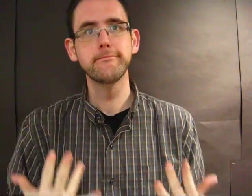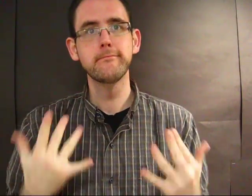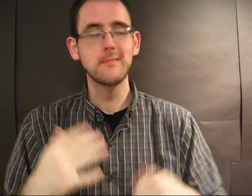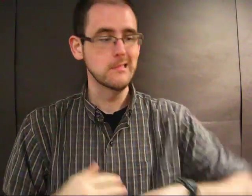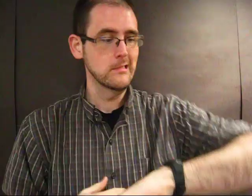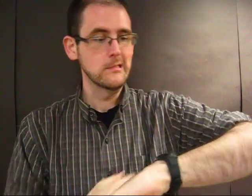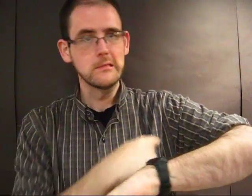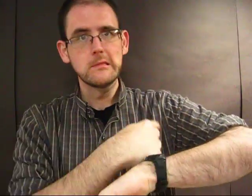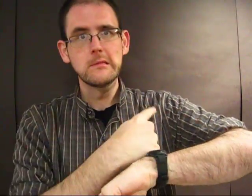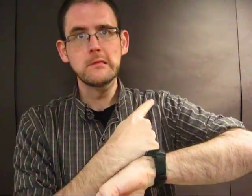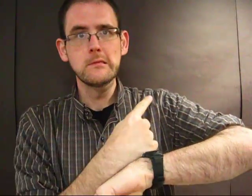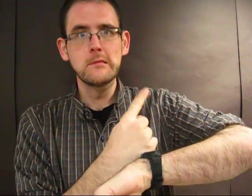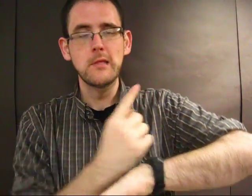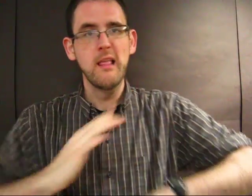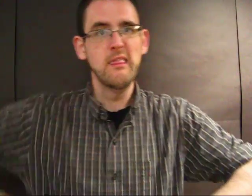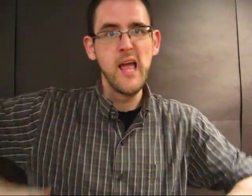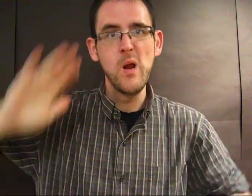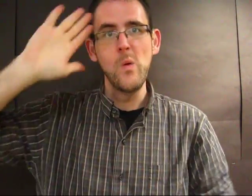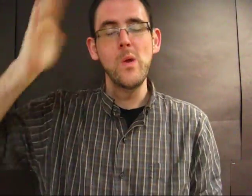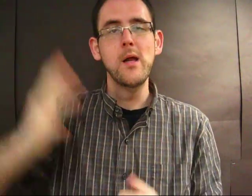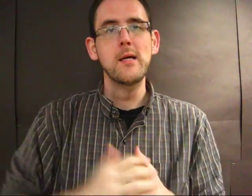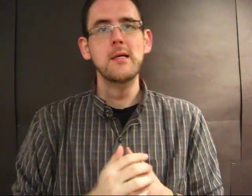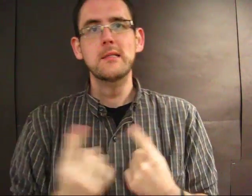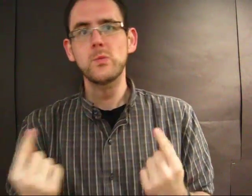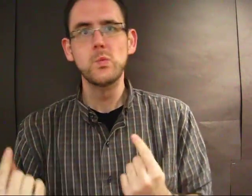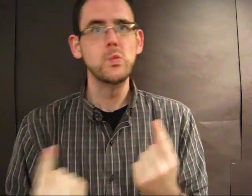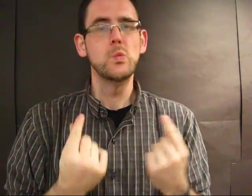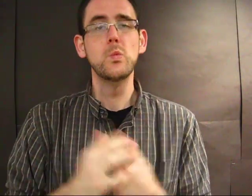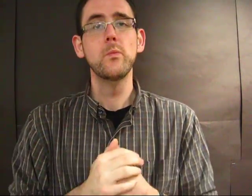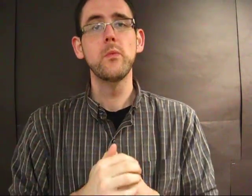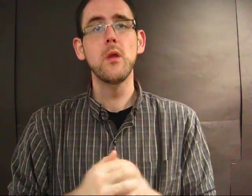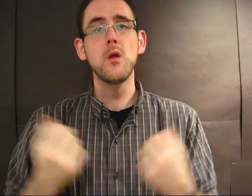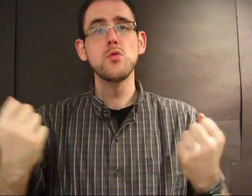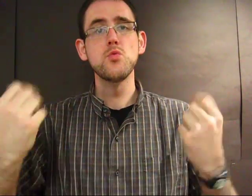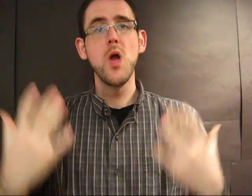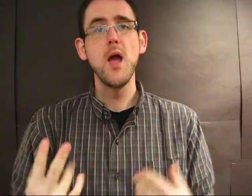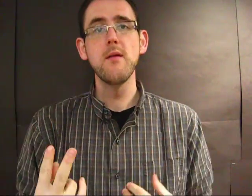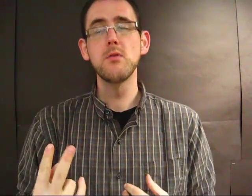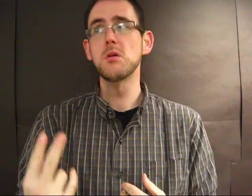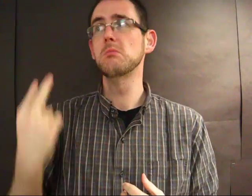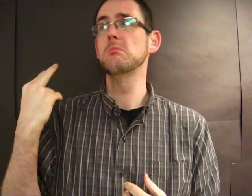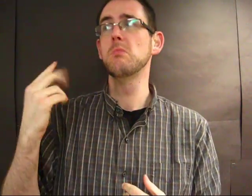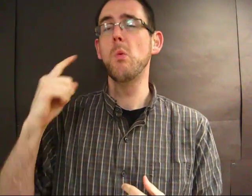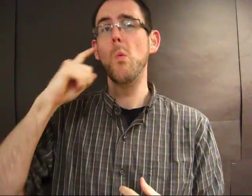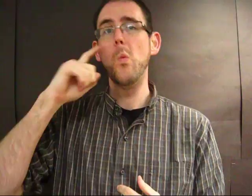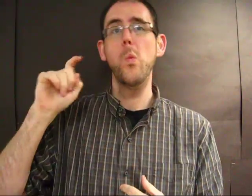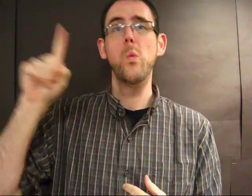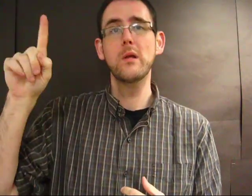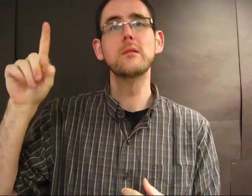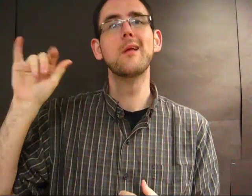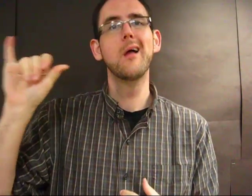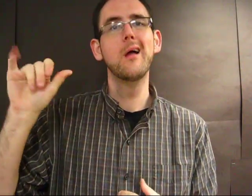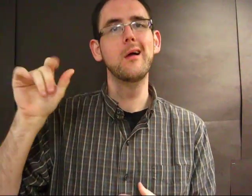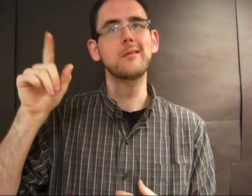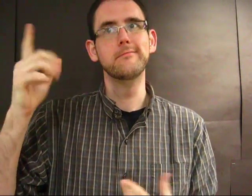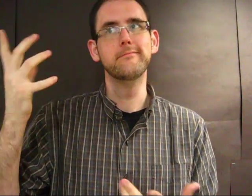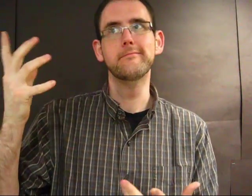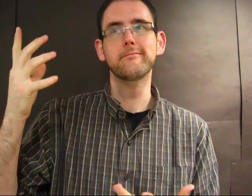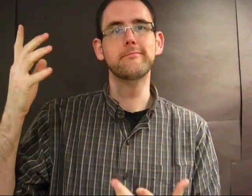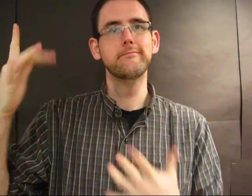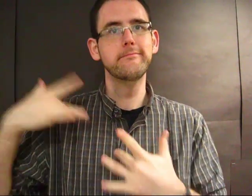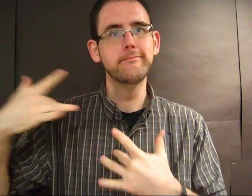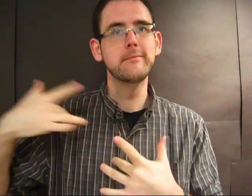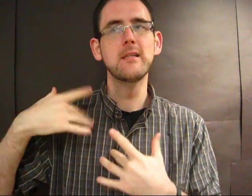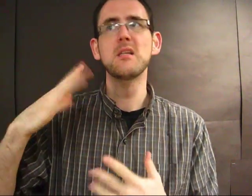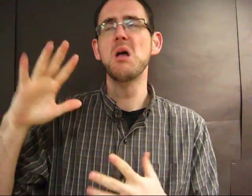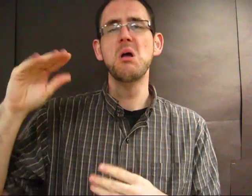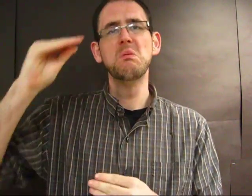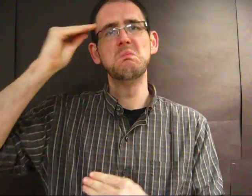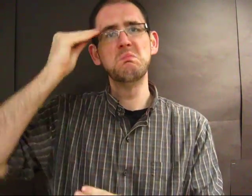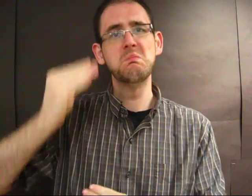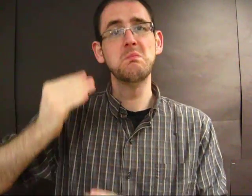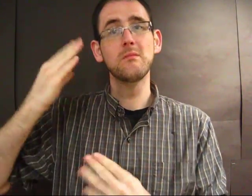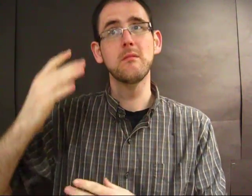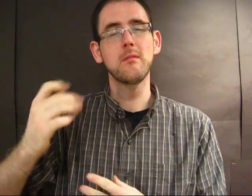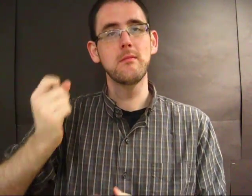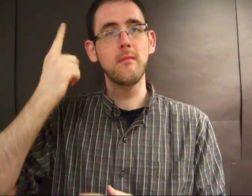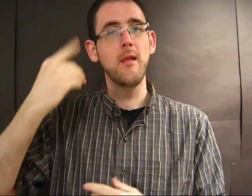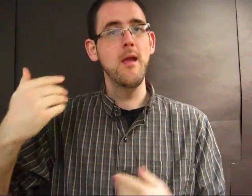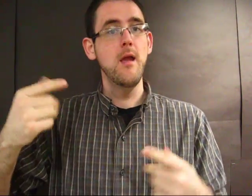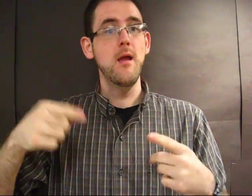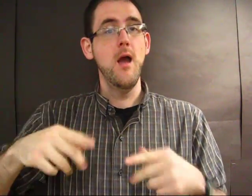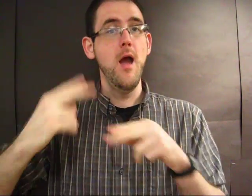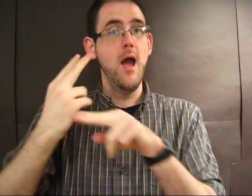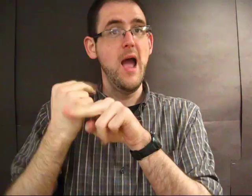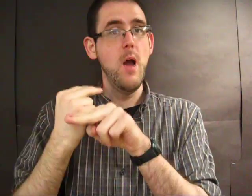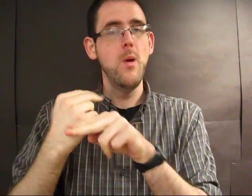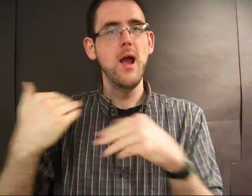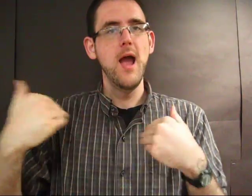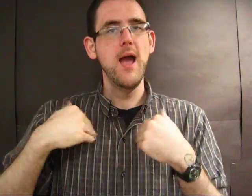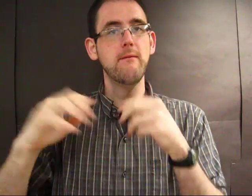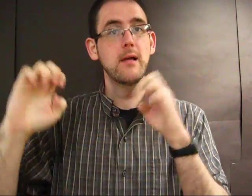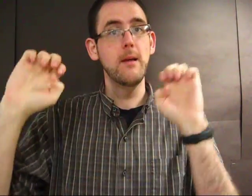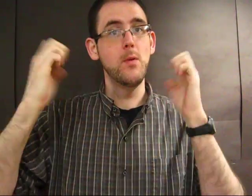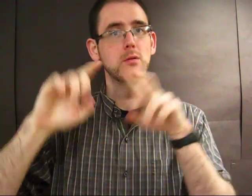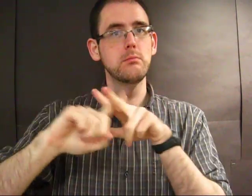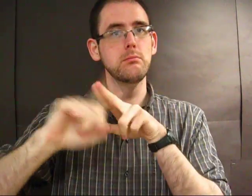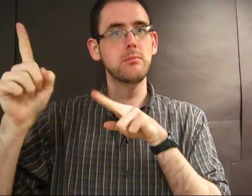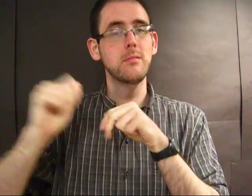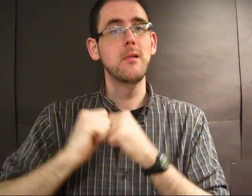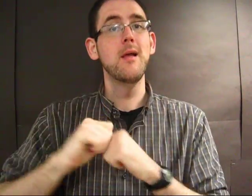She starts worrying that she'll be late, and the cab driver notices. He tells her about an emergency exit off the expressway.